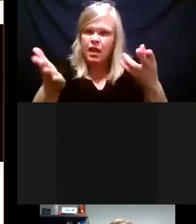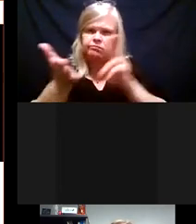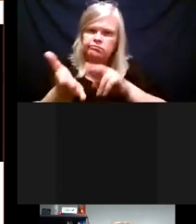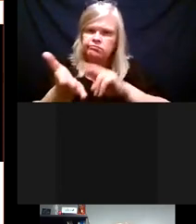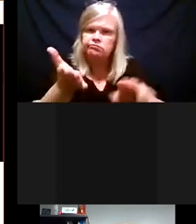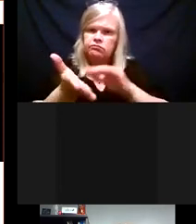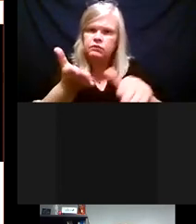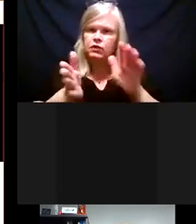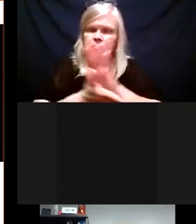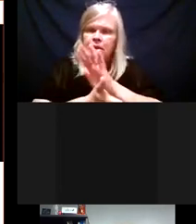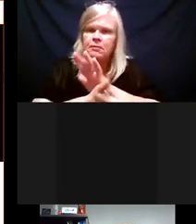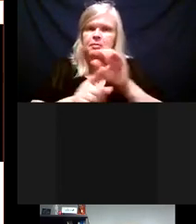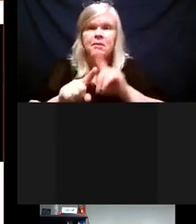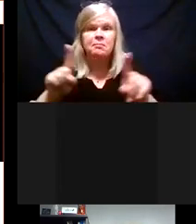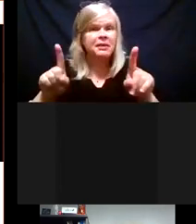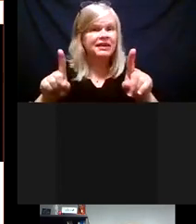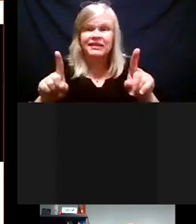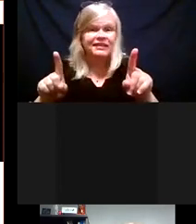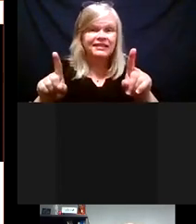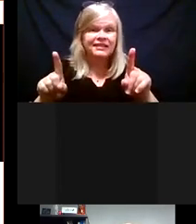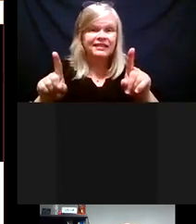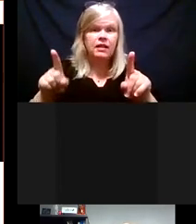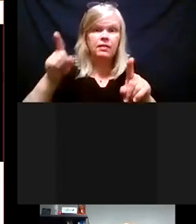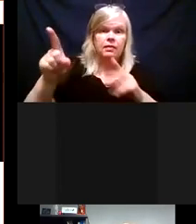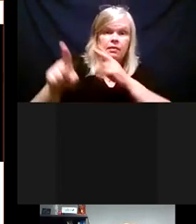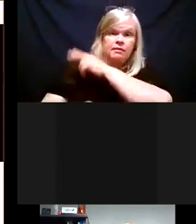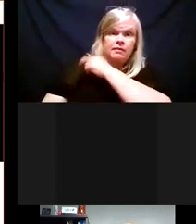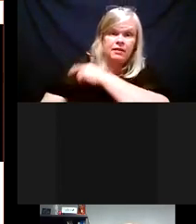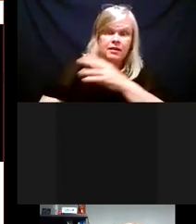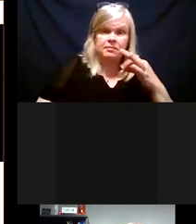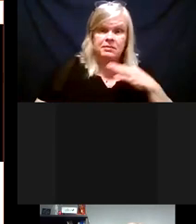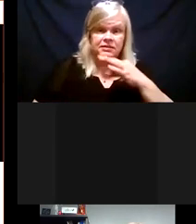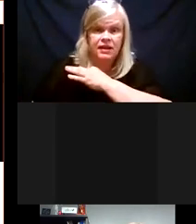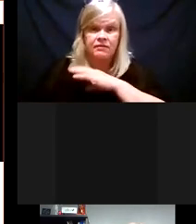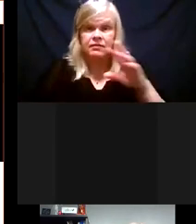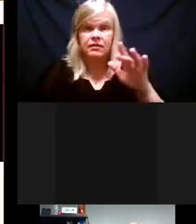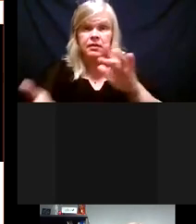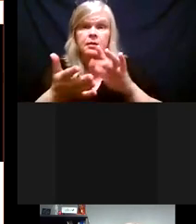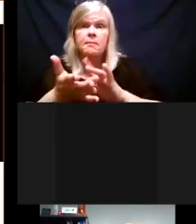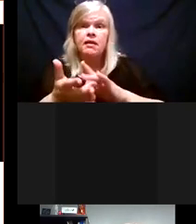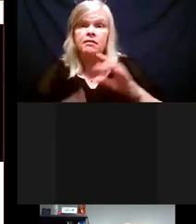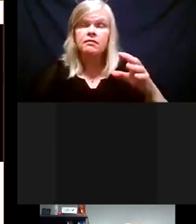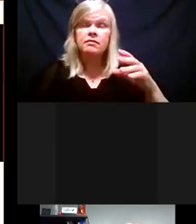THAT DOESN'T NECESSARILY APPLY TO THE HOSPITAL STAFF OR PROFESSIONALS. DEPENDING ON THE KIND OF